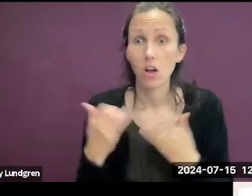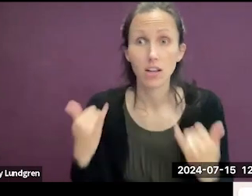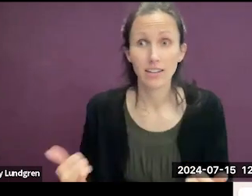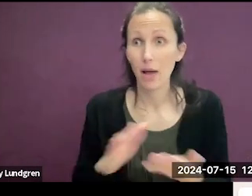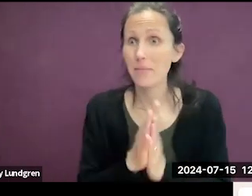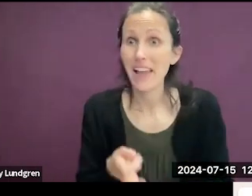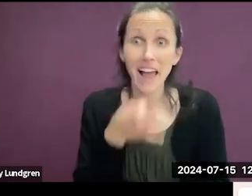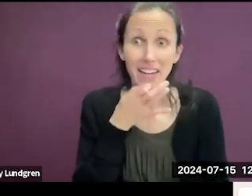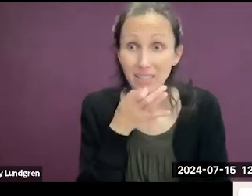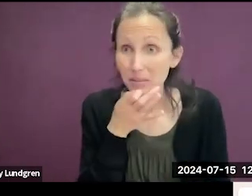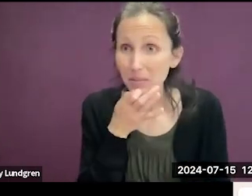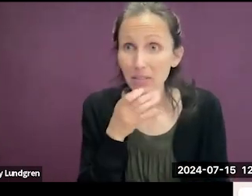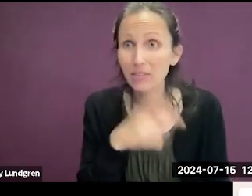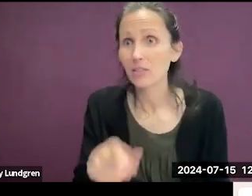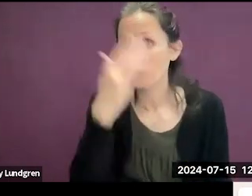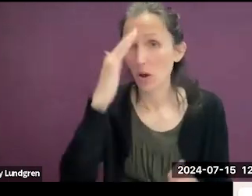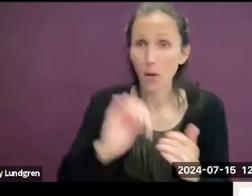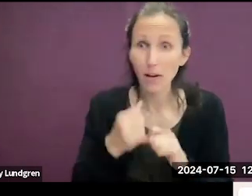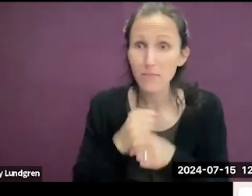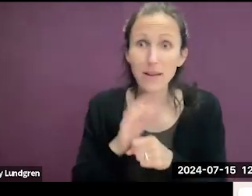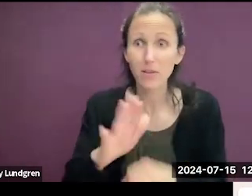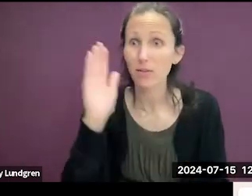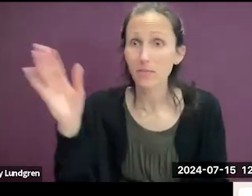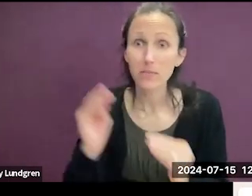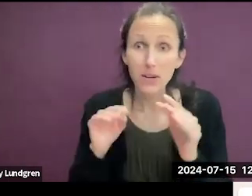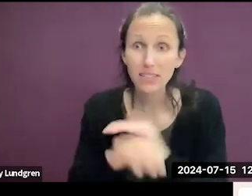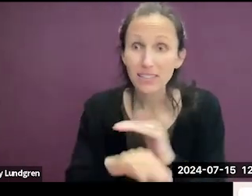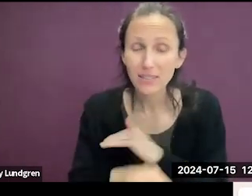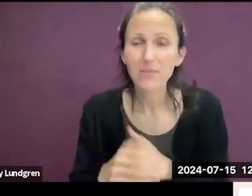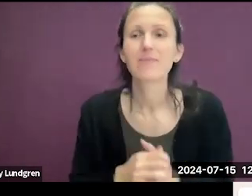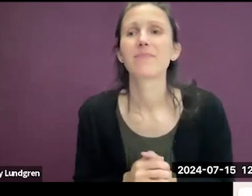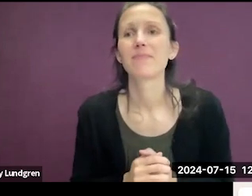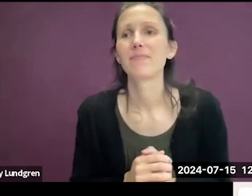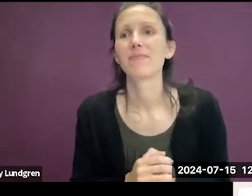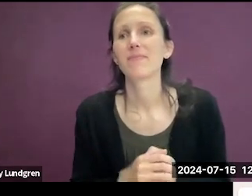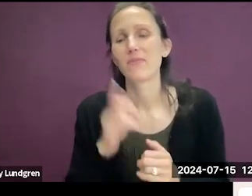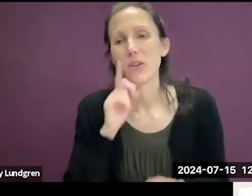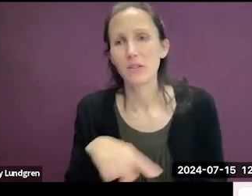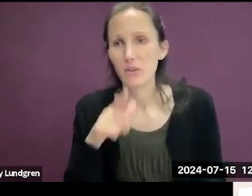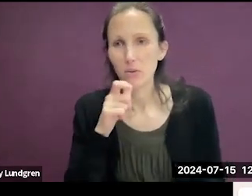in creating accessible presentations. For those of you who may not feel quite like experts yet,